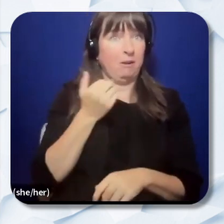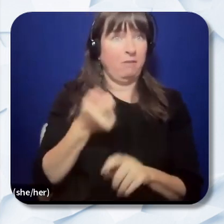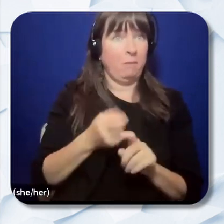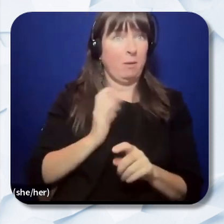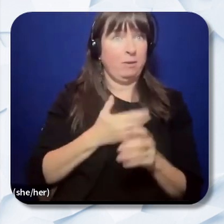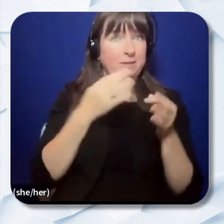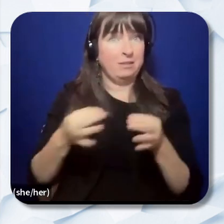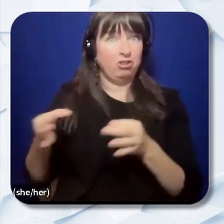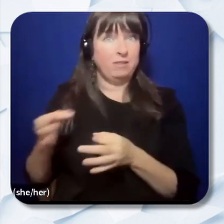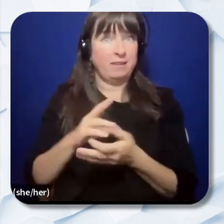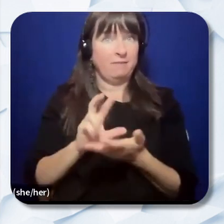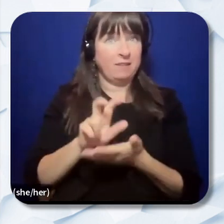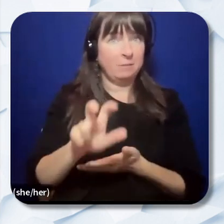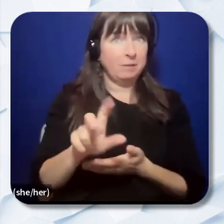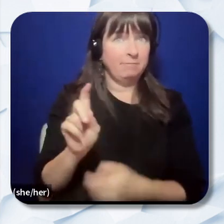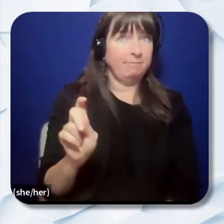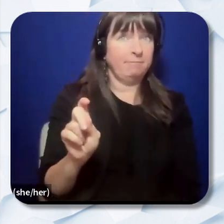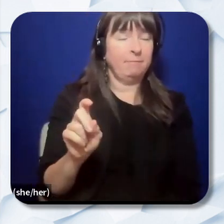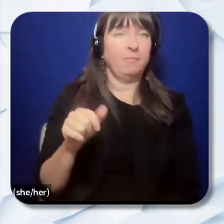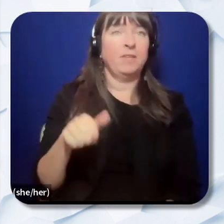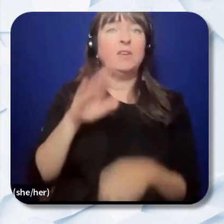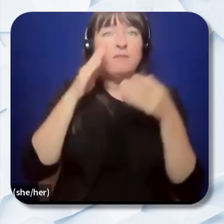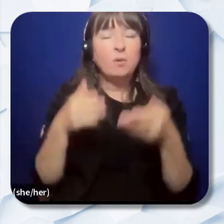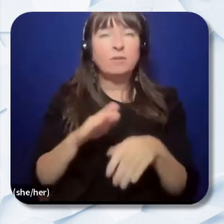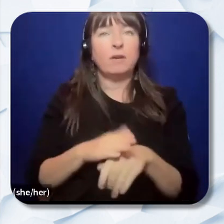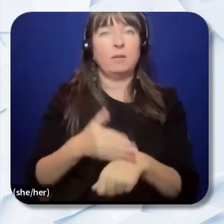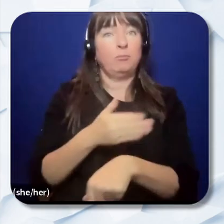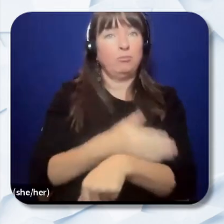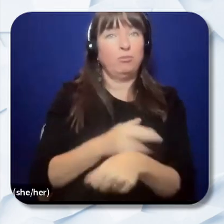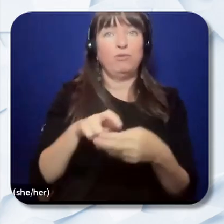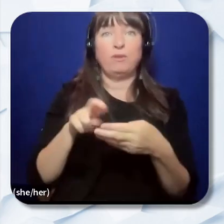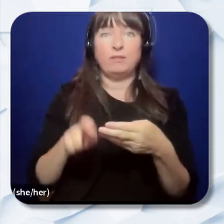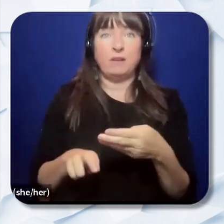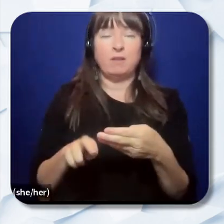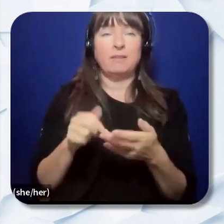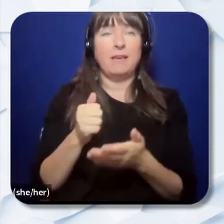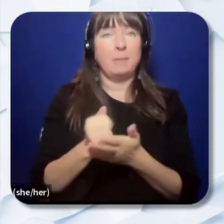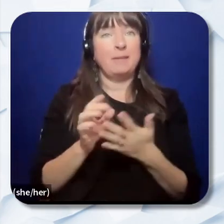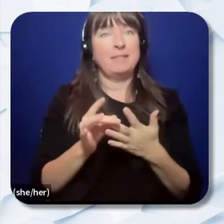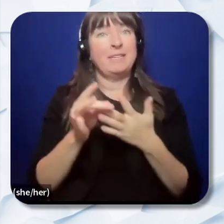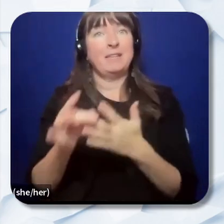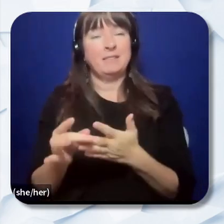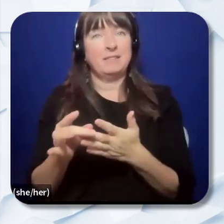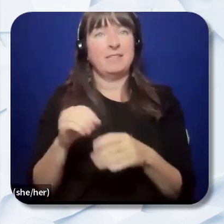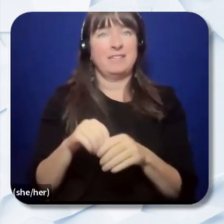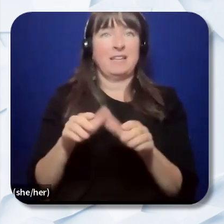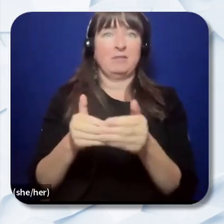our investment? This focus on improved results helped lead us to CLASS and CLASS environment.